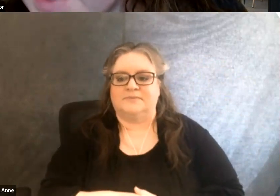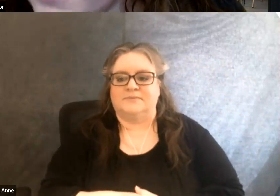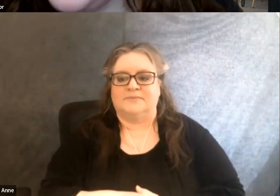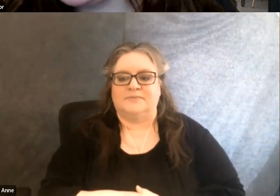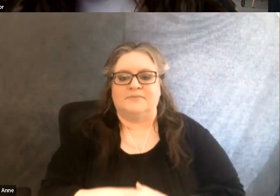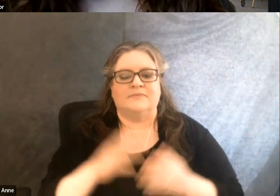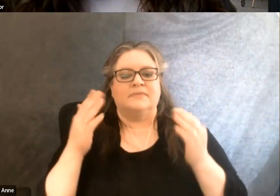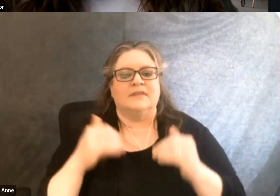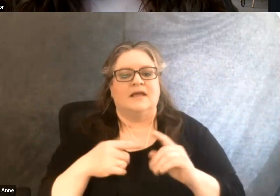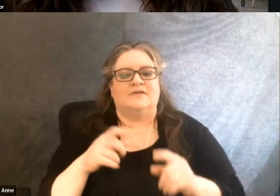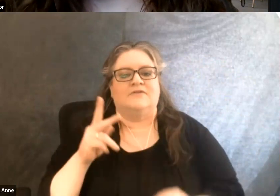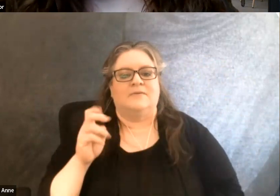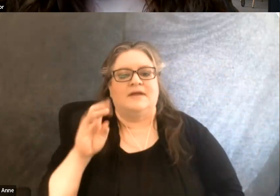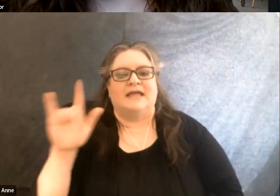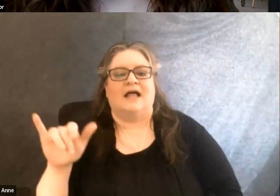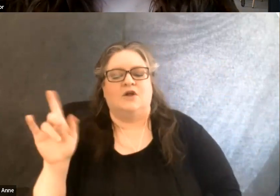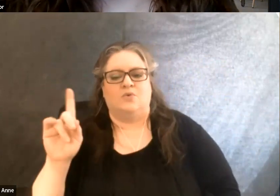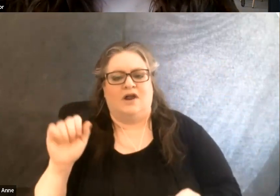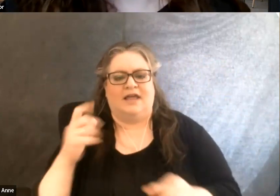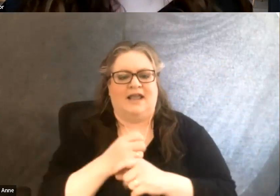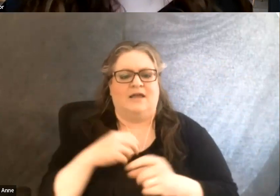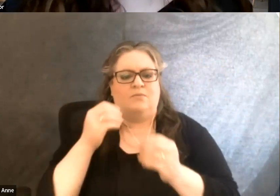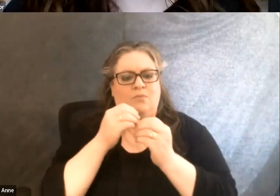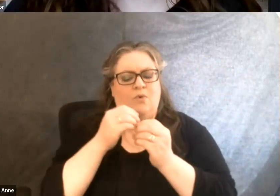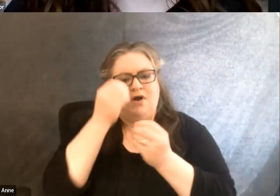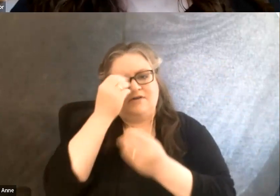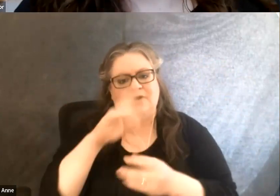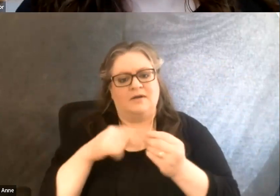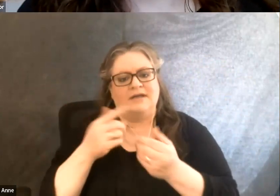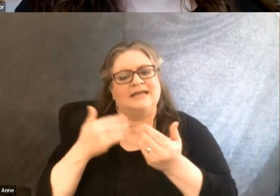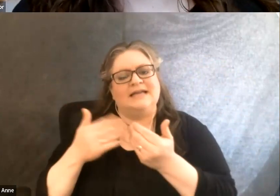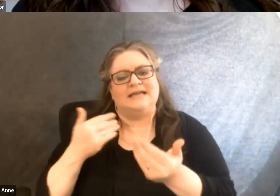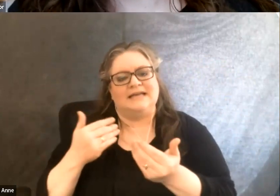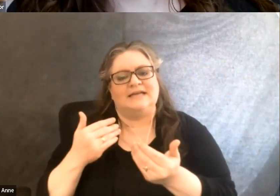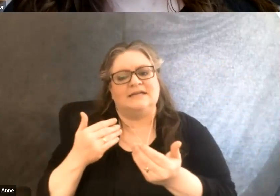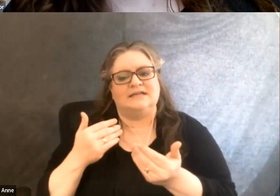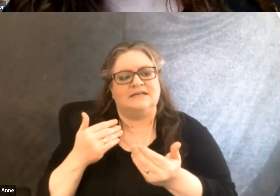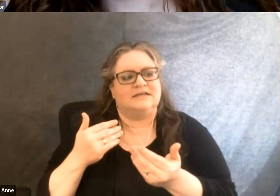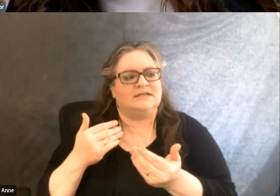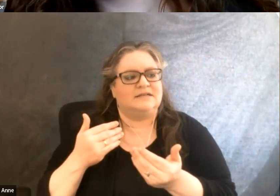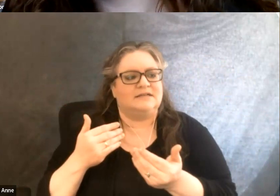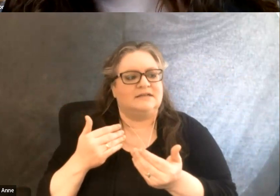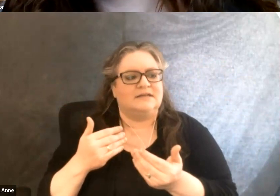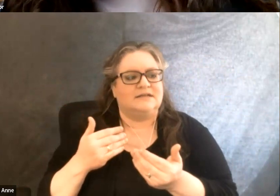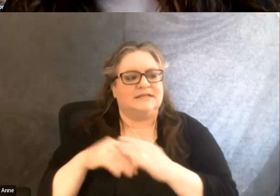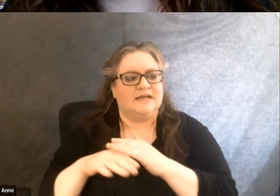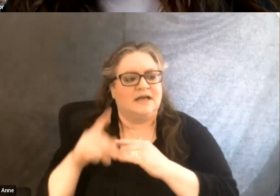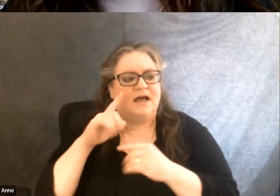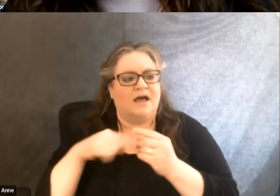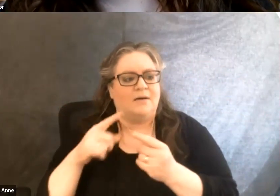Next up from Kelly, we have, "Where can I get more information that is easily understood by a non-programmer about ARIA?